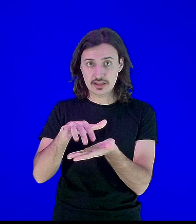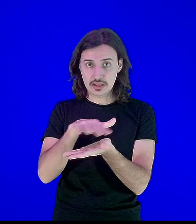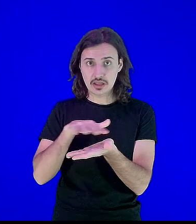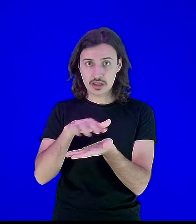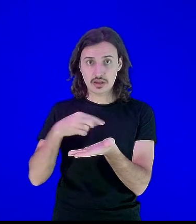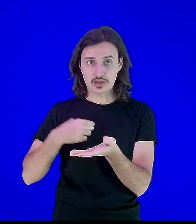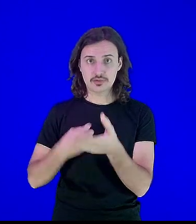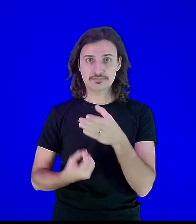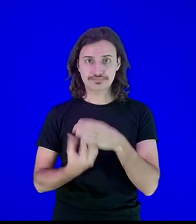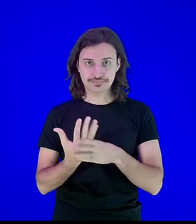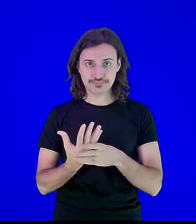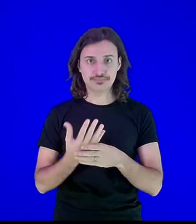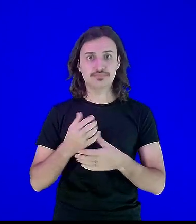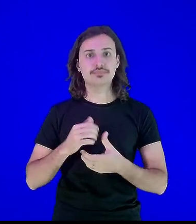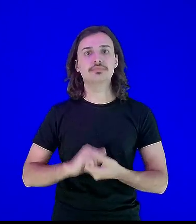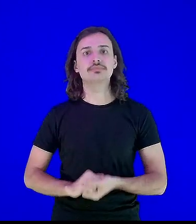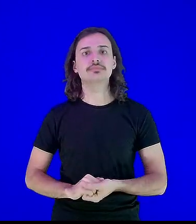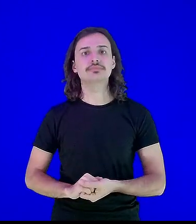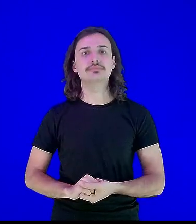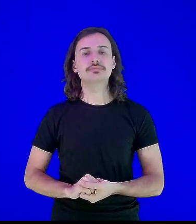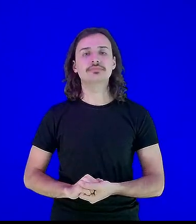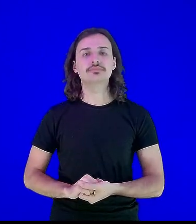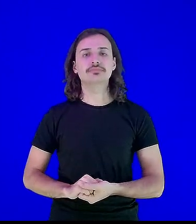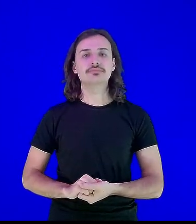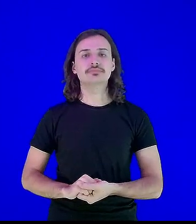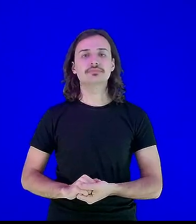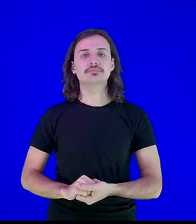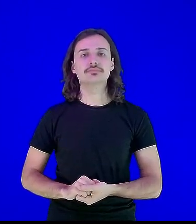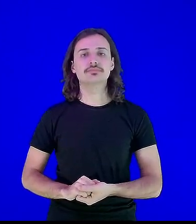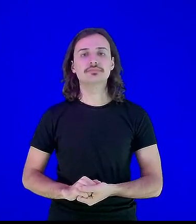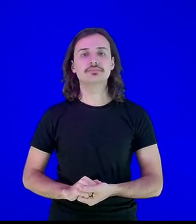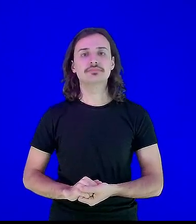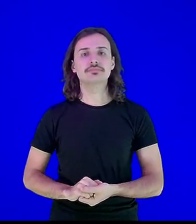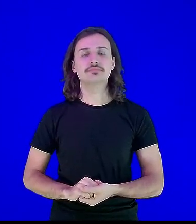right so, moving on